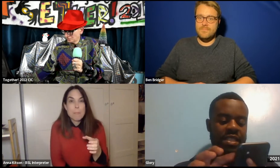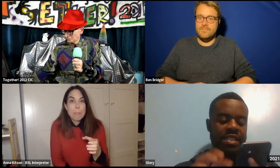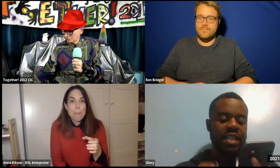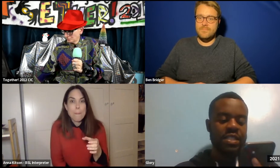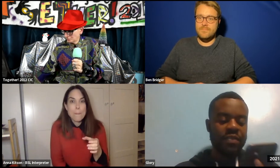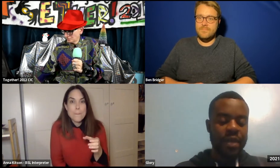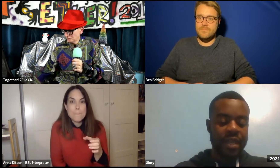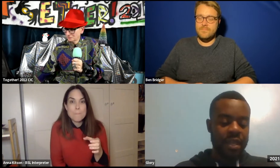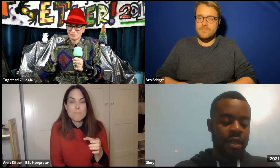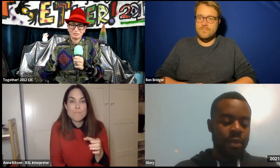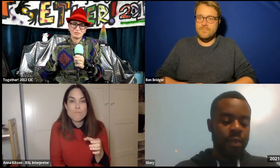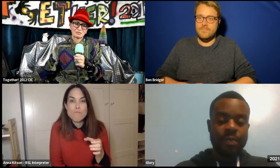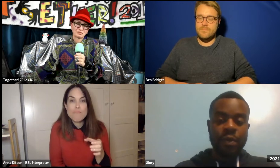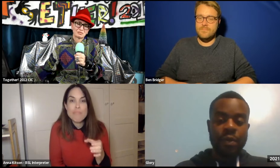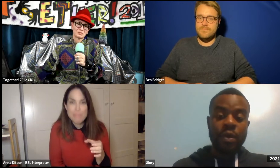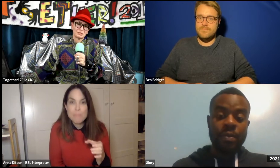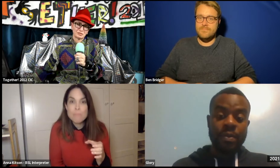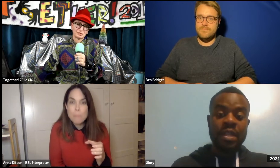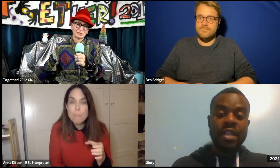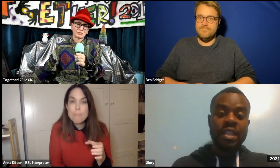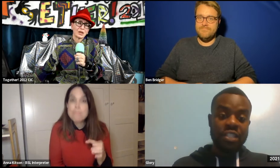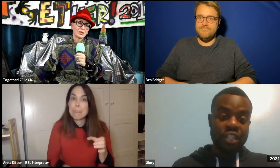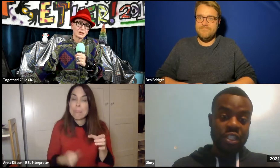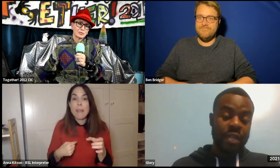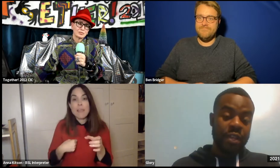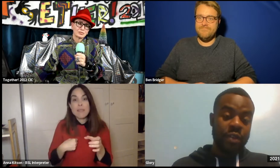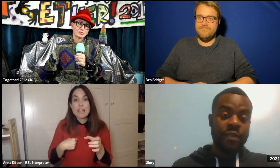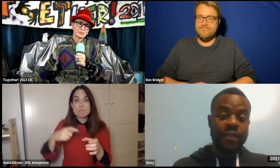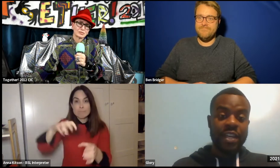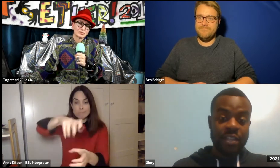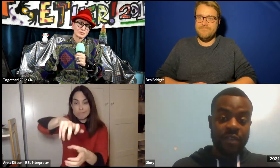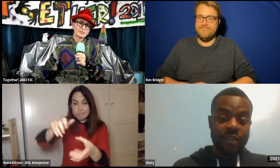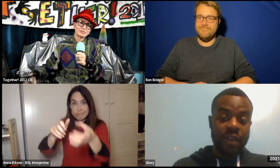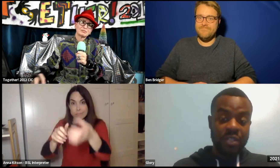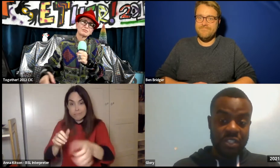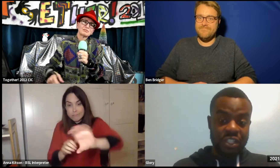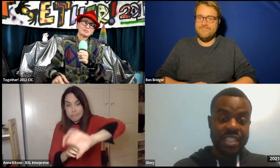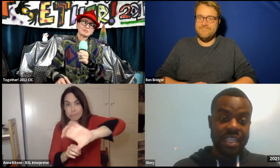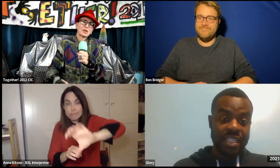That's the end of my poem, ladies and gentlemen at home, thank you very much indeed.